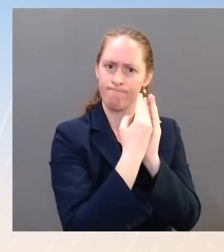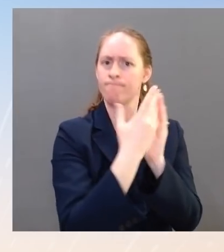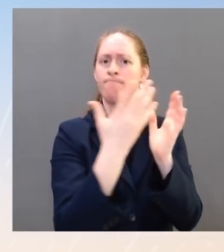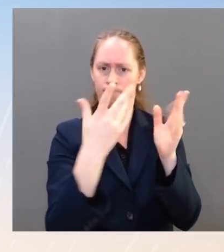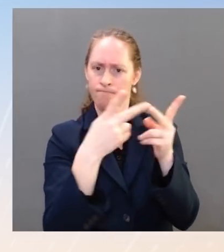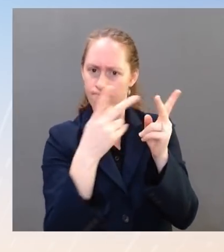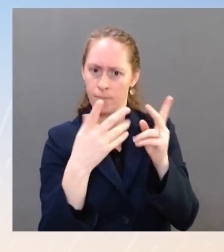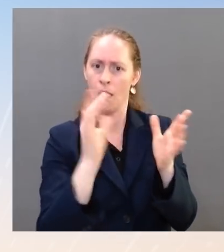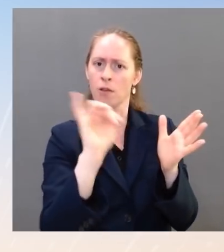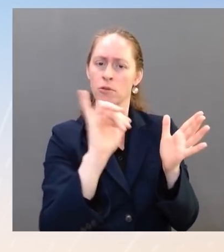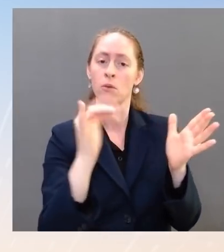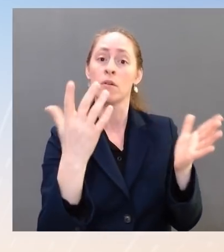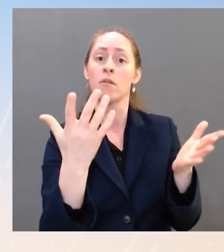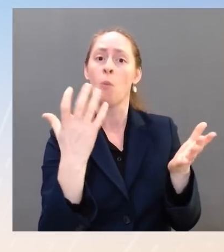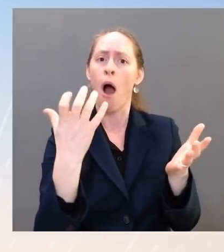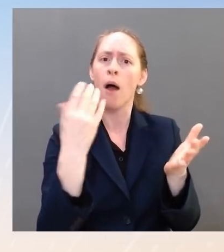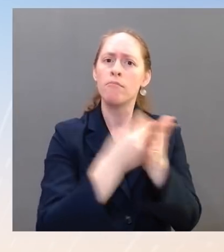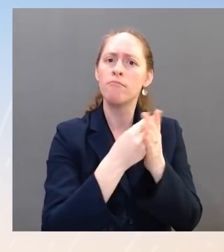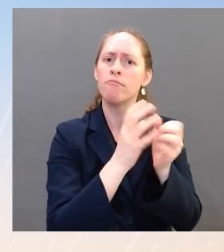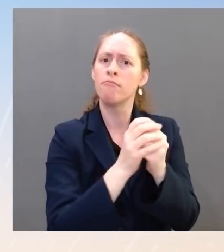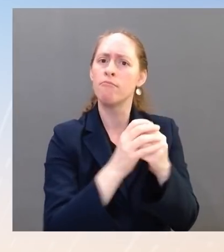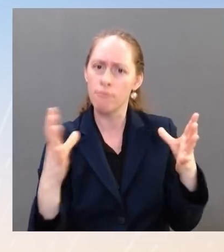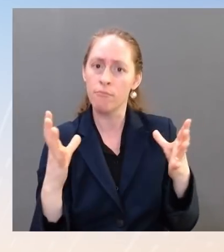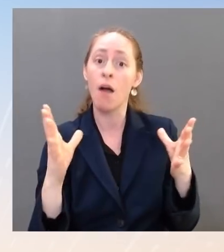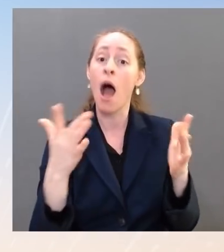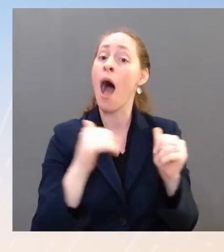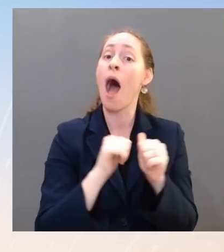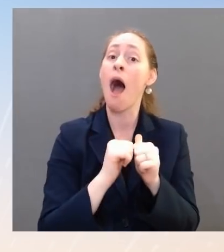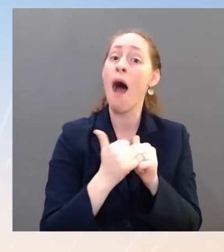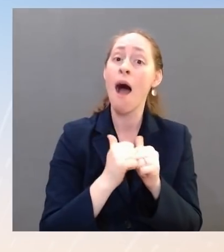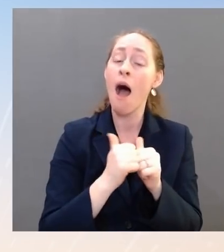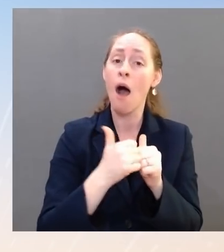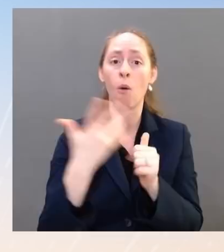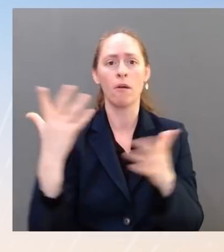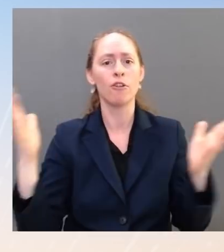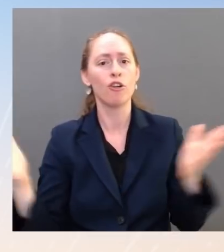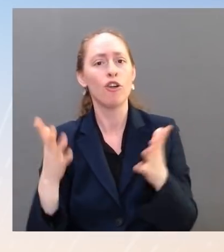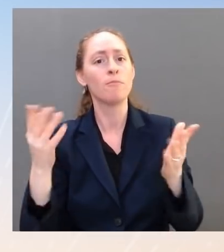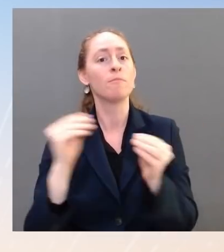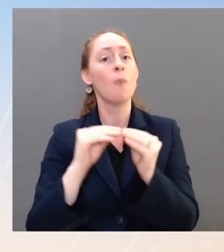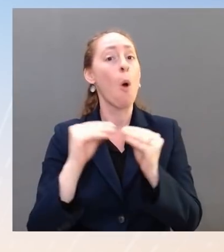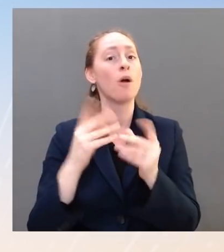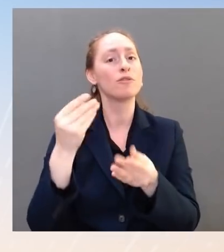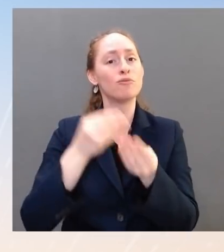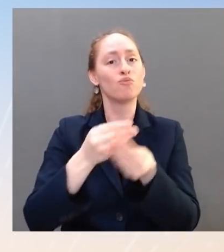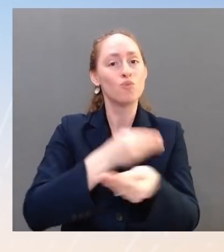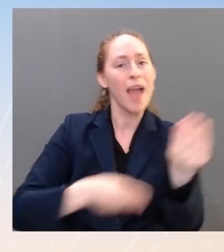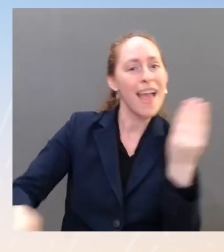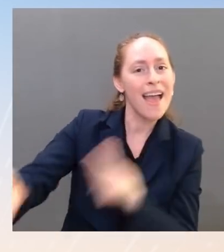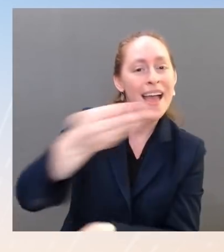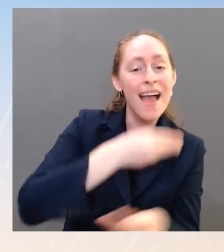And I'd like to give you just a few examples of how we're doing so through this infrastructure bill. I'll start with FEMA,